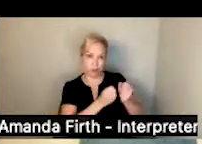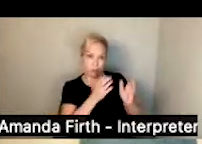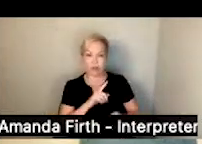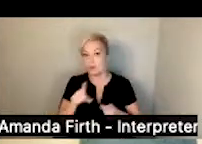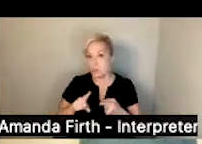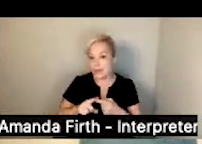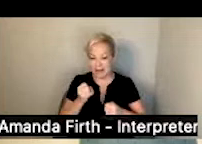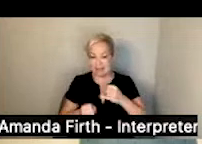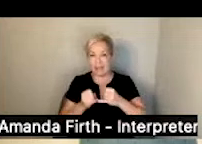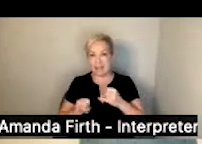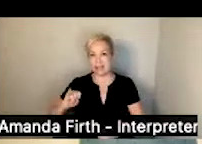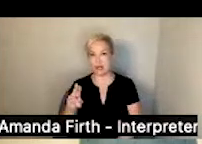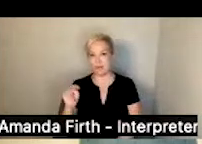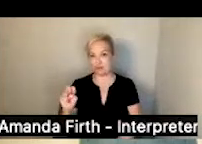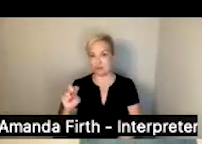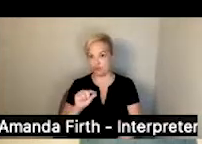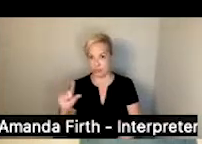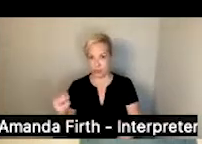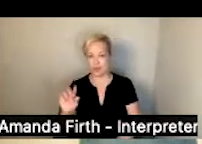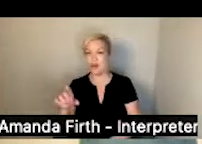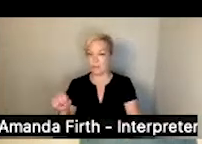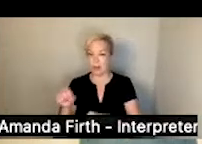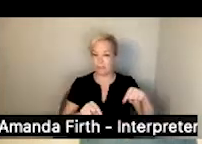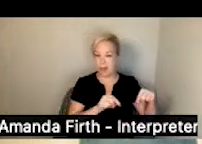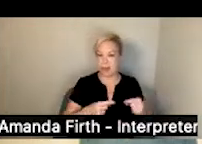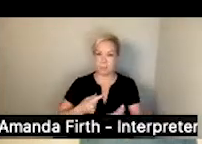But first I want to talk a little bit about the process of forming our Union and what inspired it.